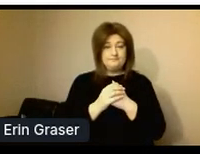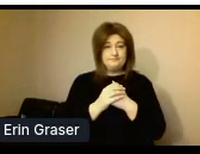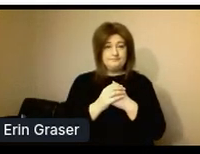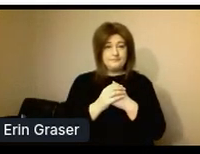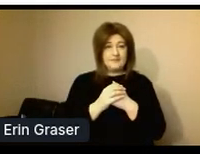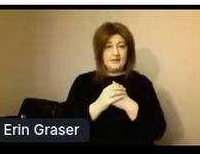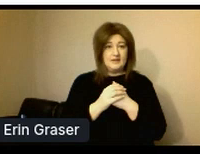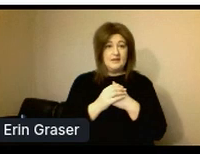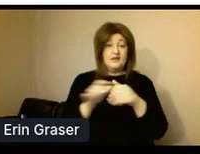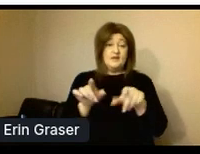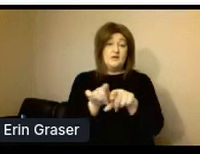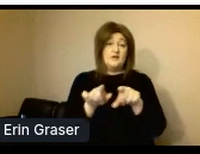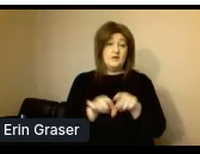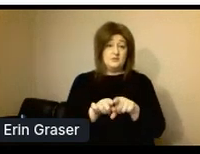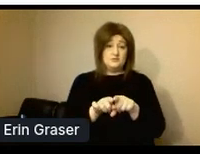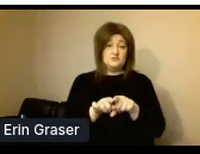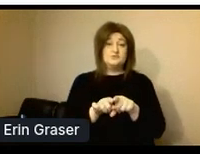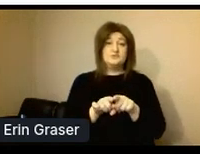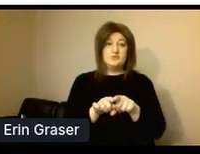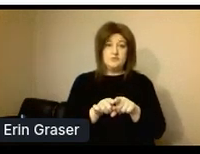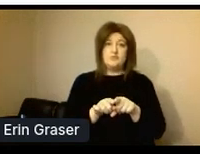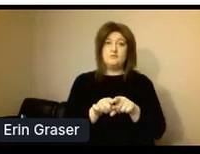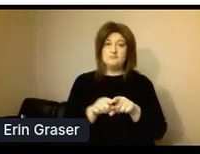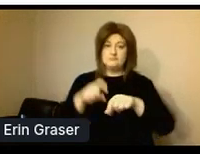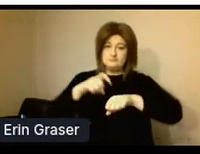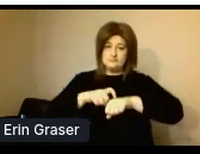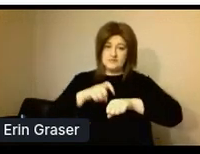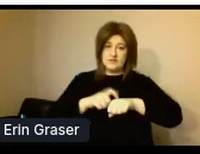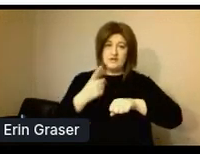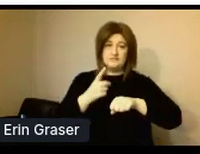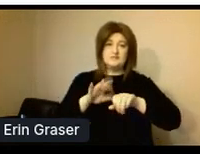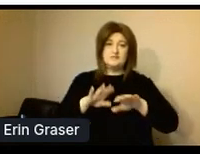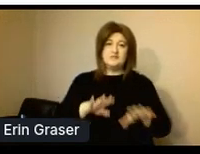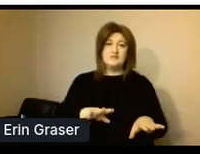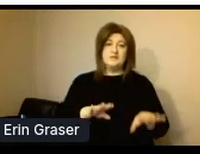So I also want us to take a moment and just quiet ourselves for a second.